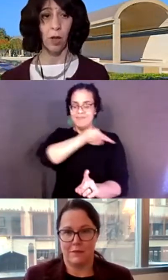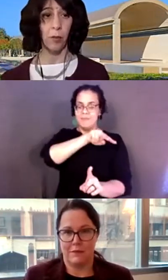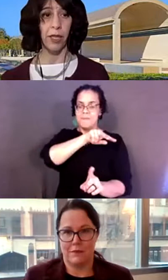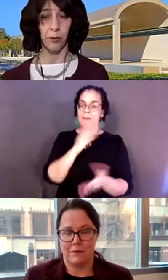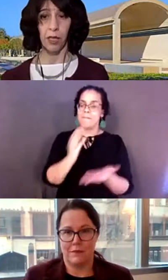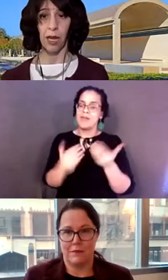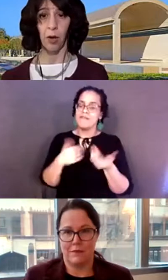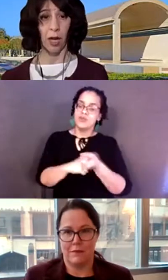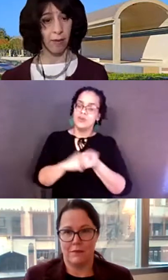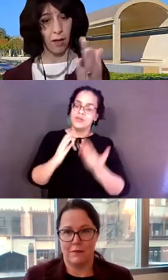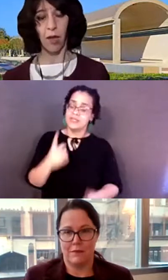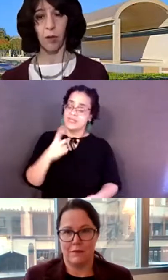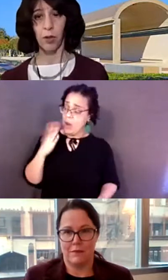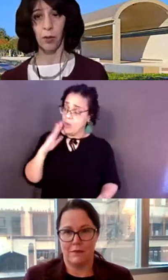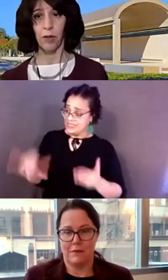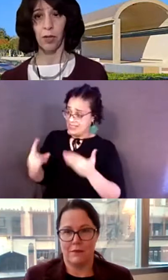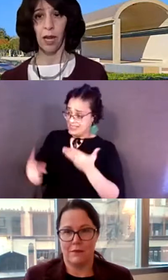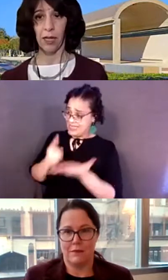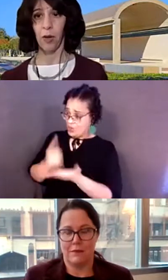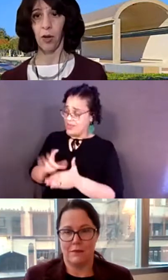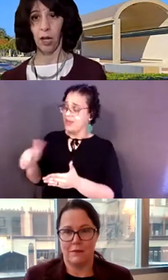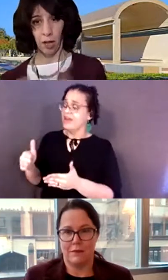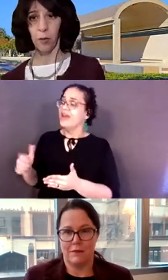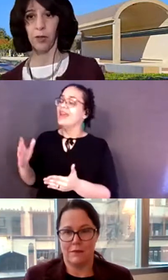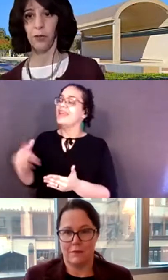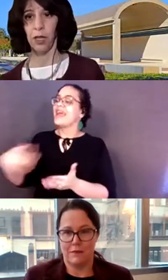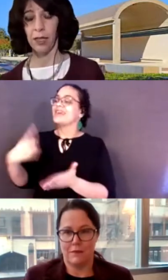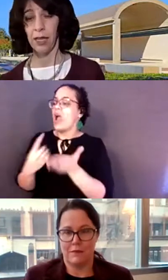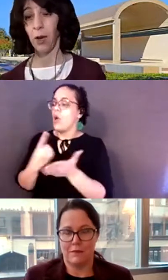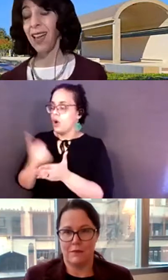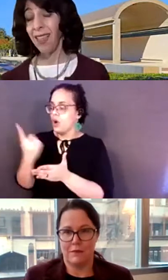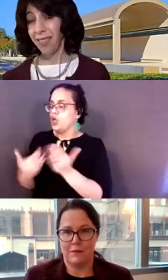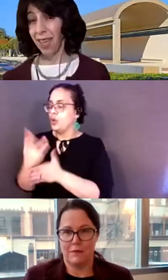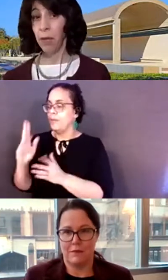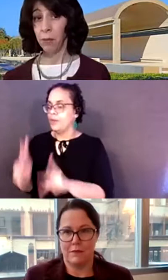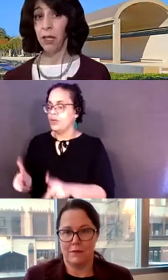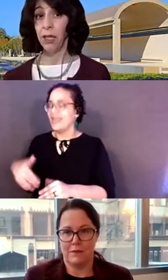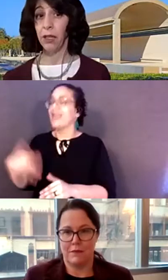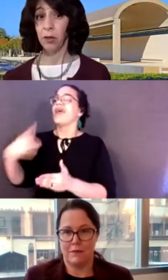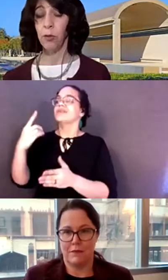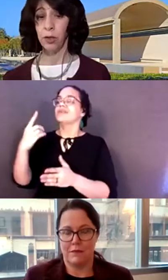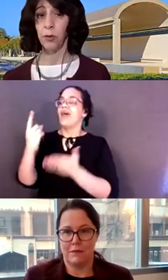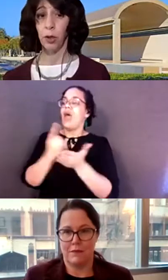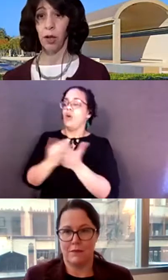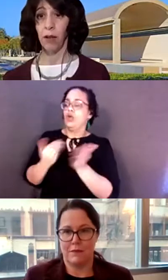be here for this hour and then another person will come for the next hour and another person for the next hour. That